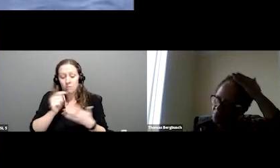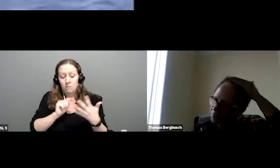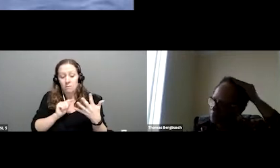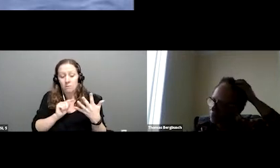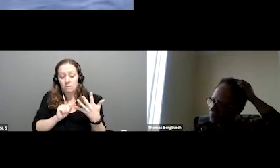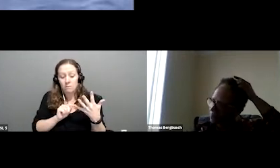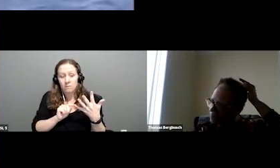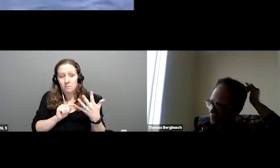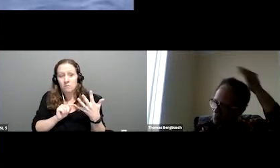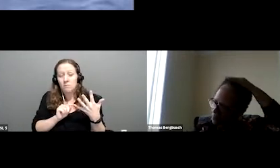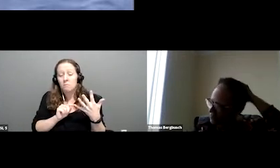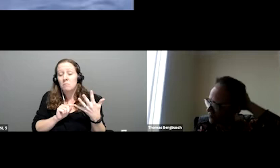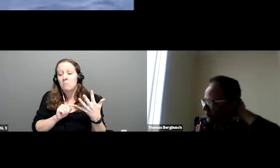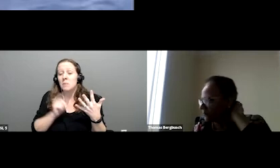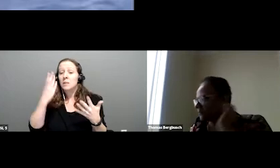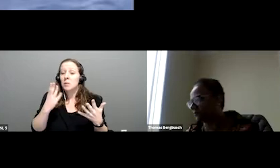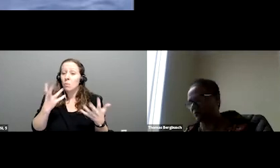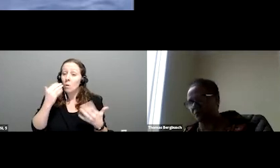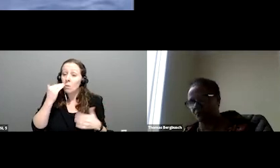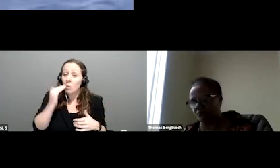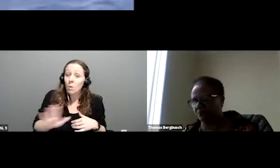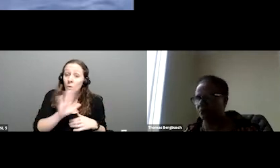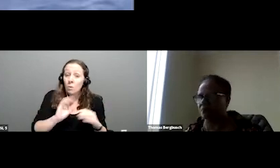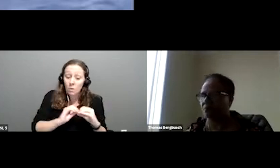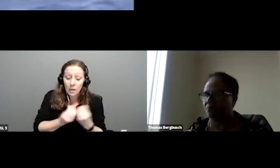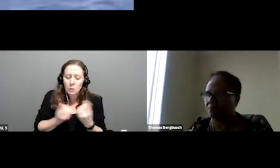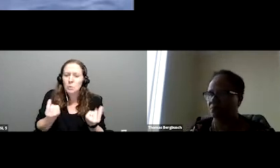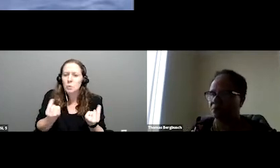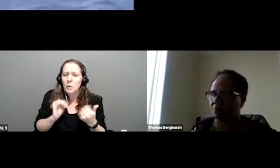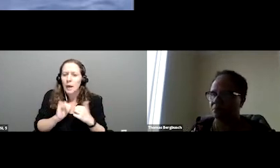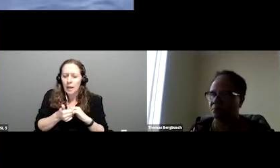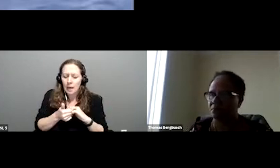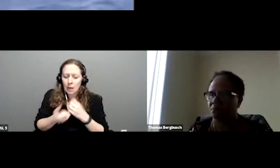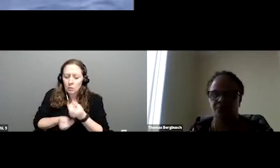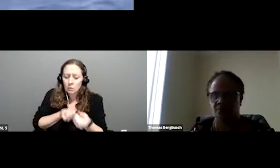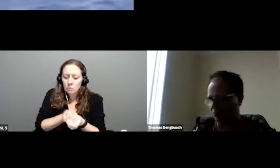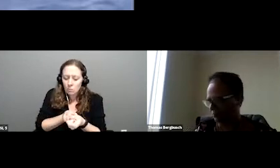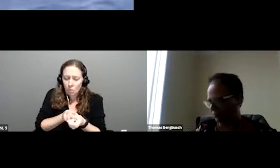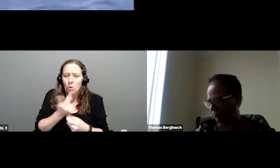share some of the things that your organization is doing to support gender and diversity lens.